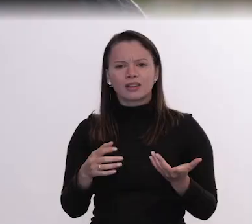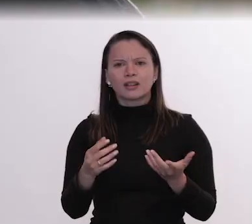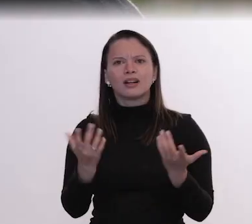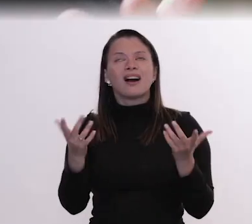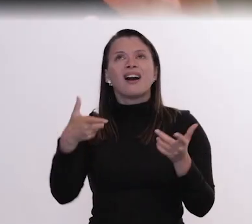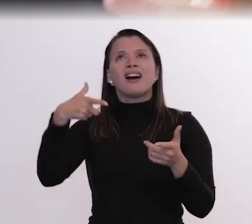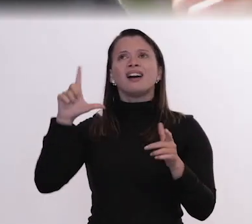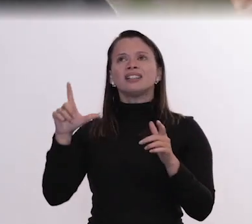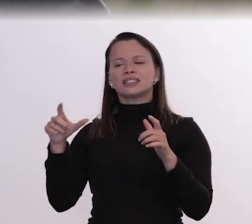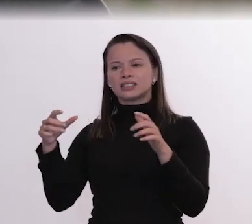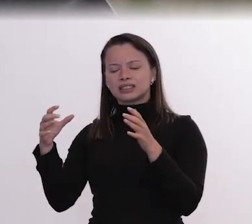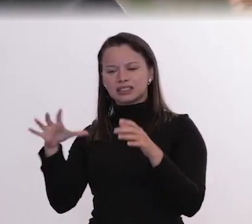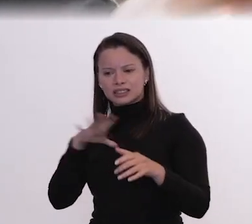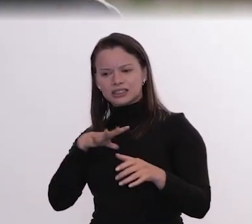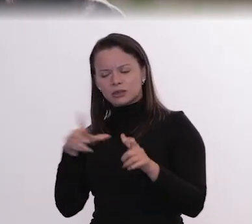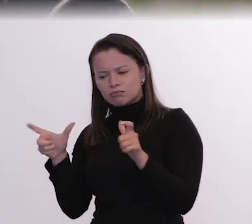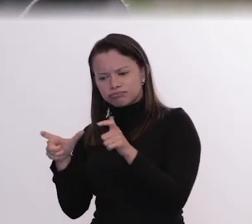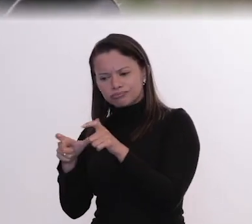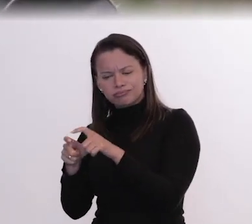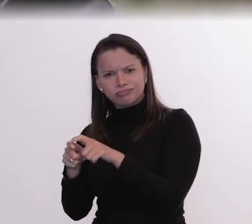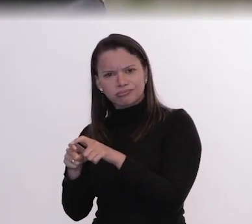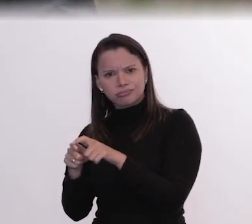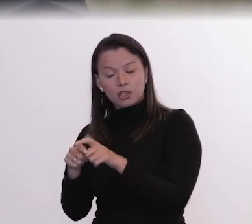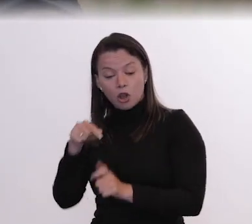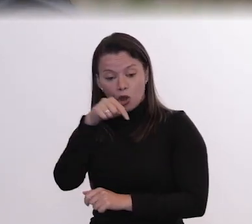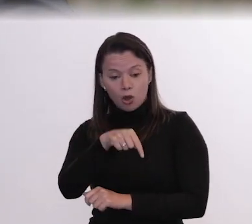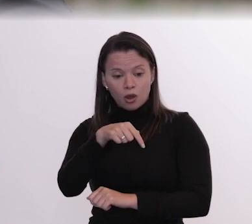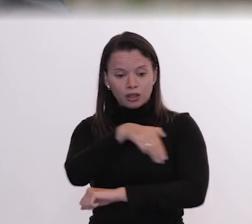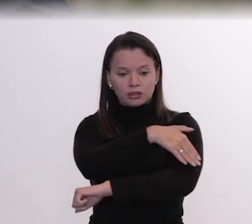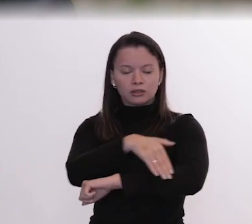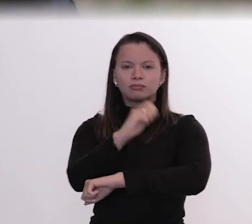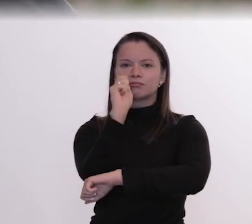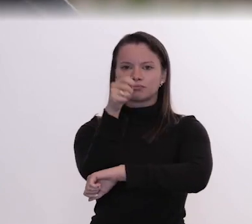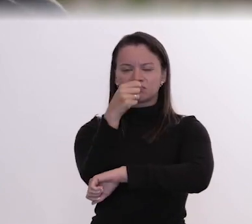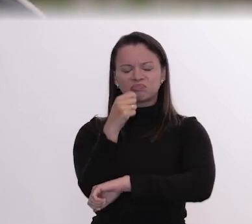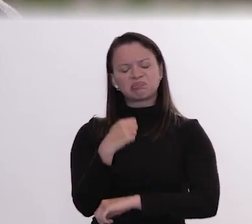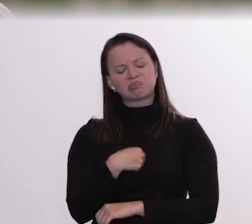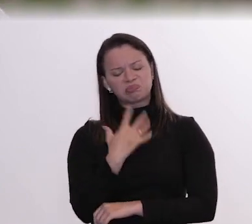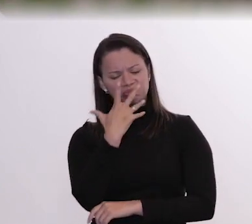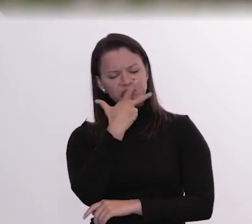But we were walking on Paulista Avenue, and the asphalt of Paulista is beautiful. The sidewalk…